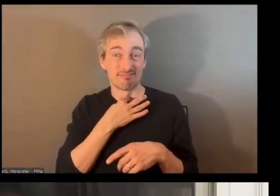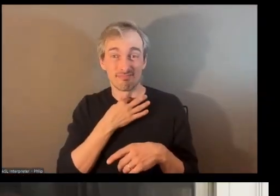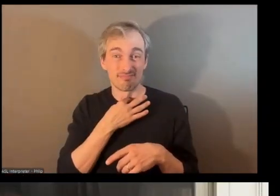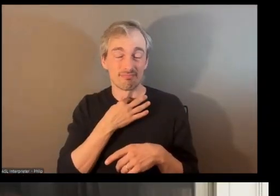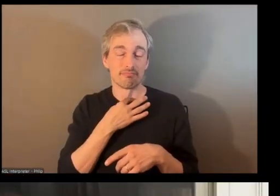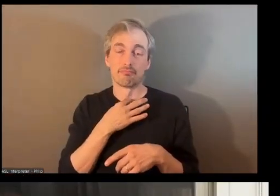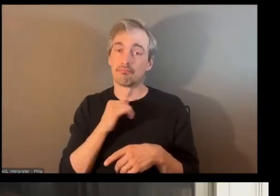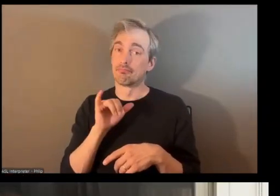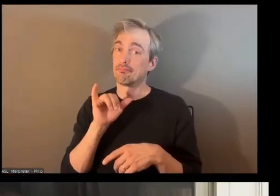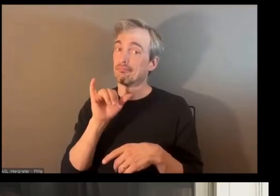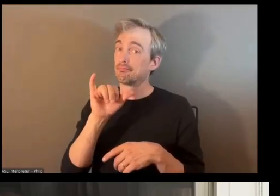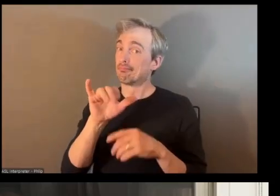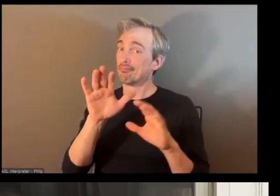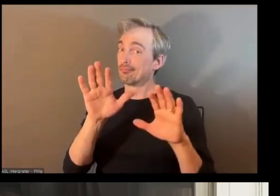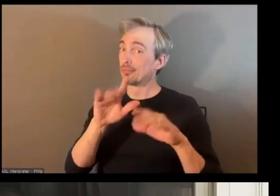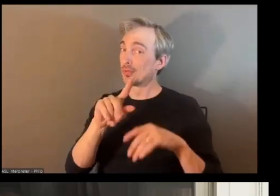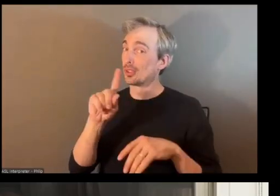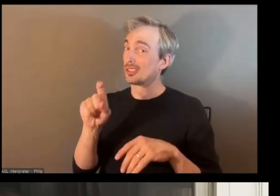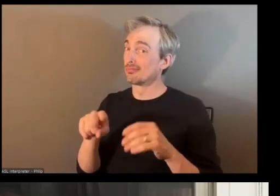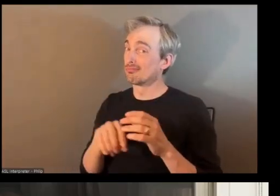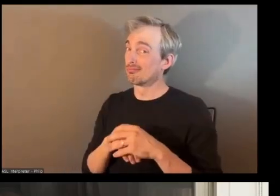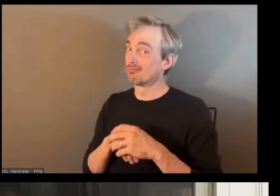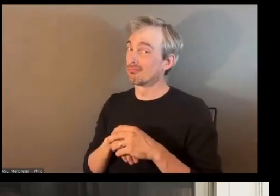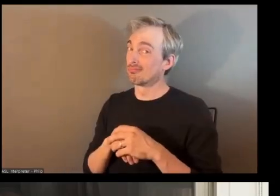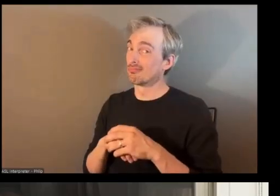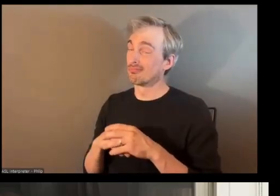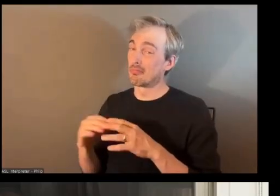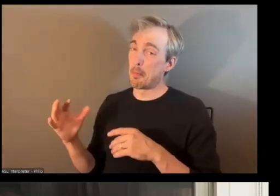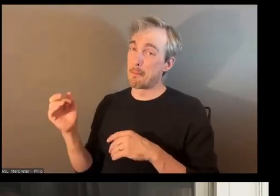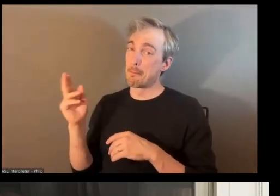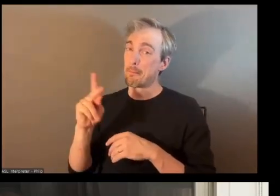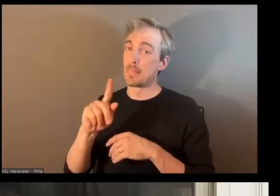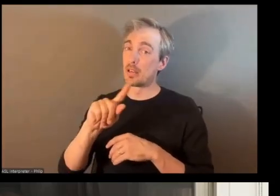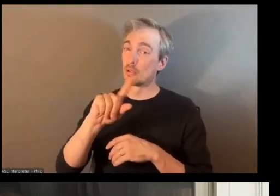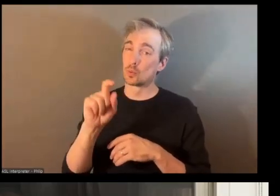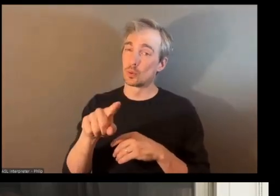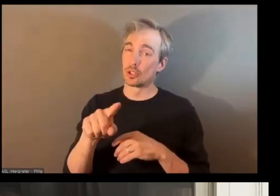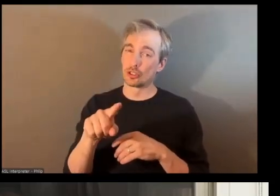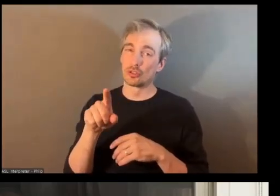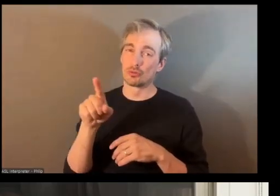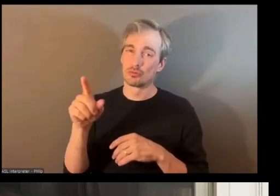And this goes back to the question about, like, how to deal with the